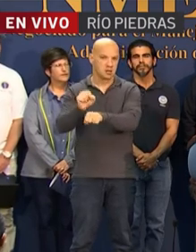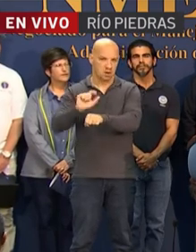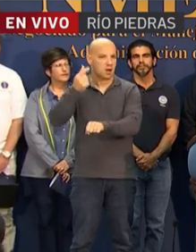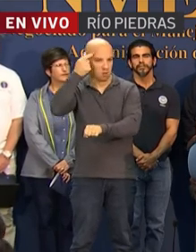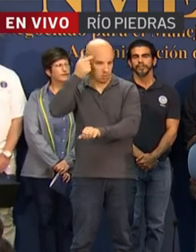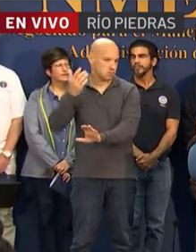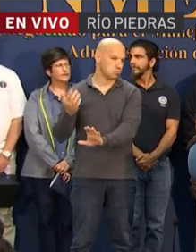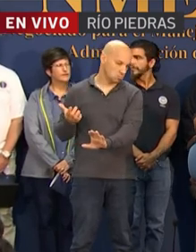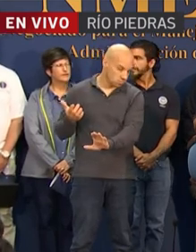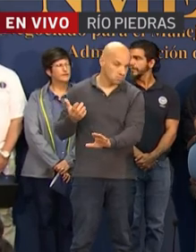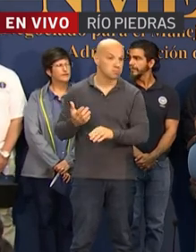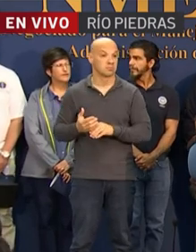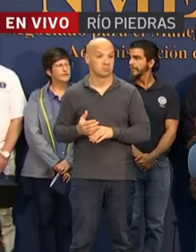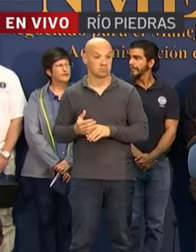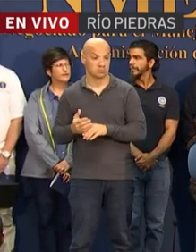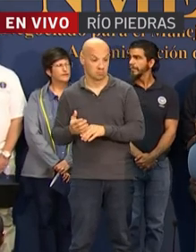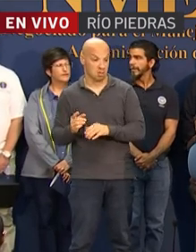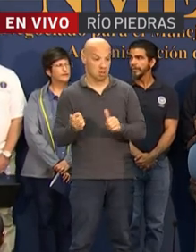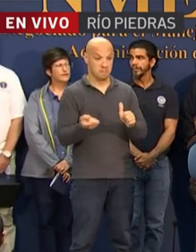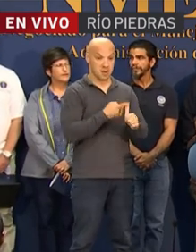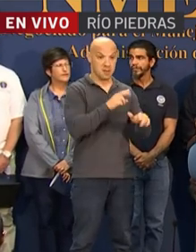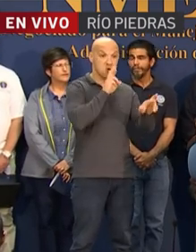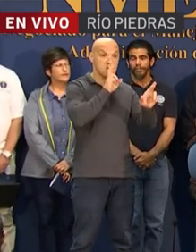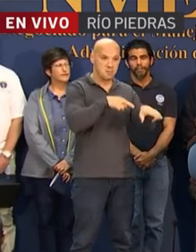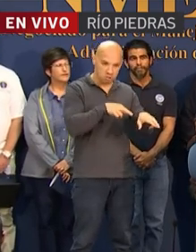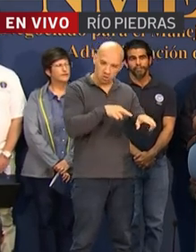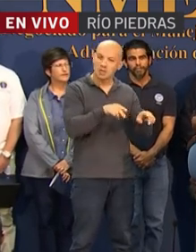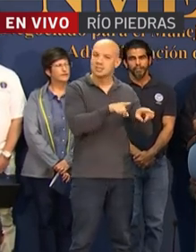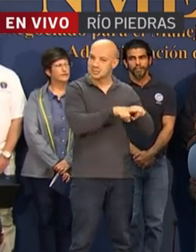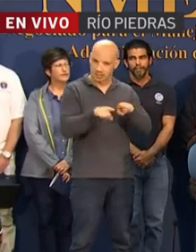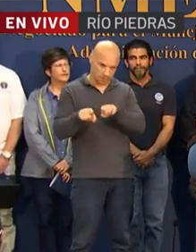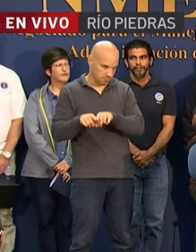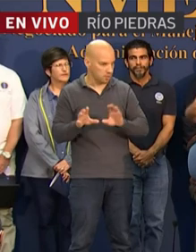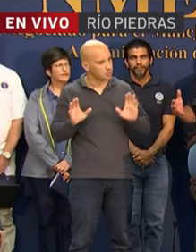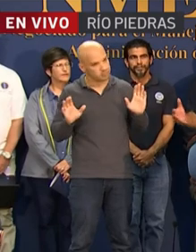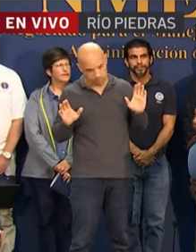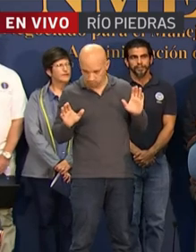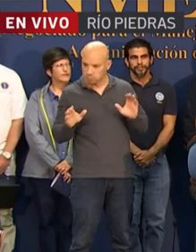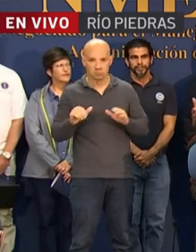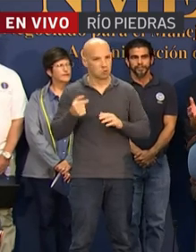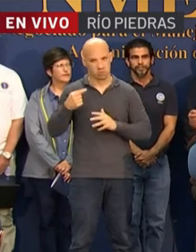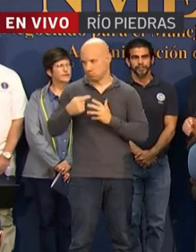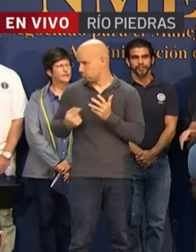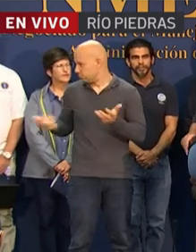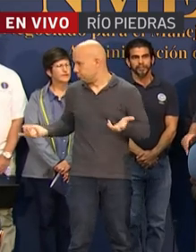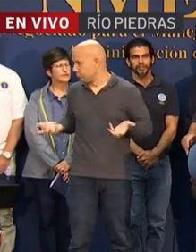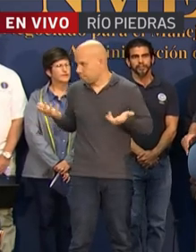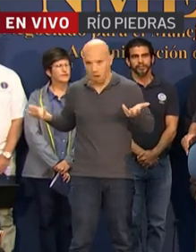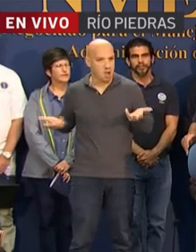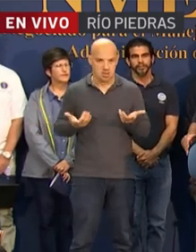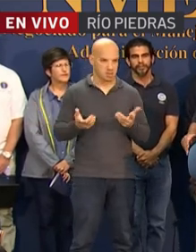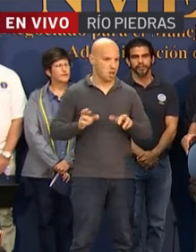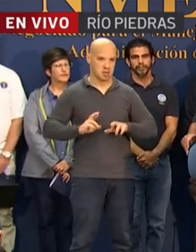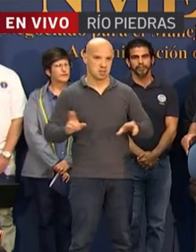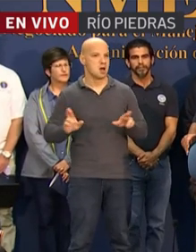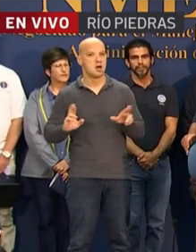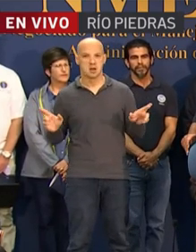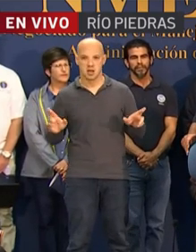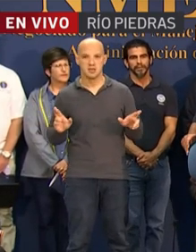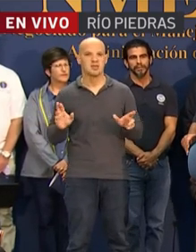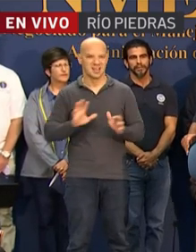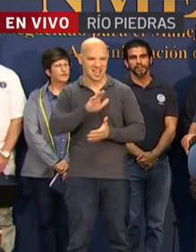PRESENTARSE A TRABAJO, A NO SER